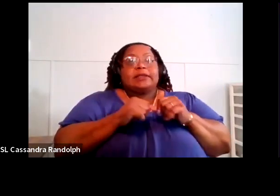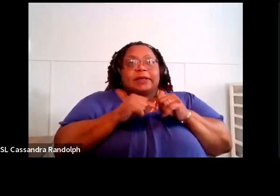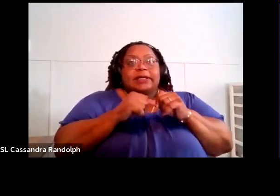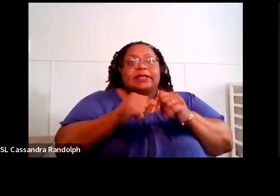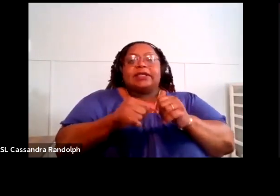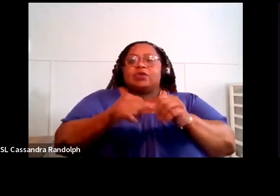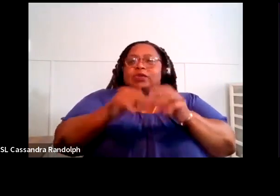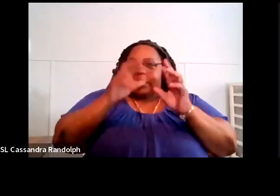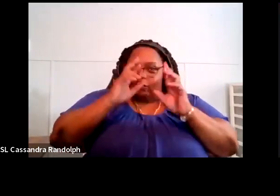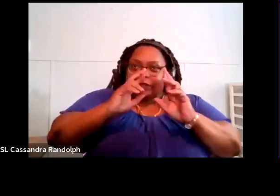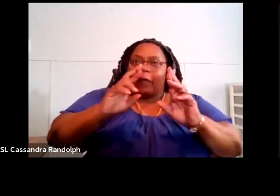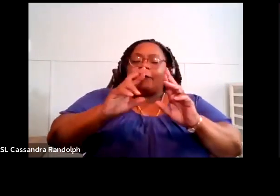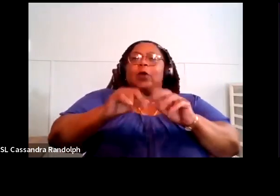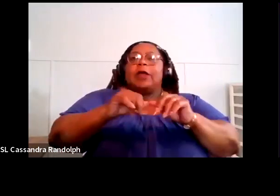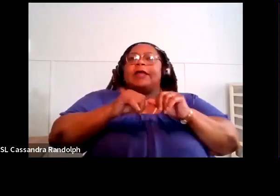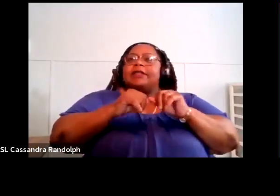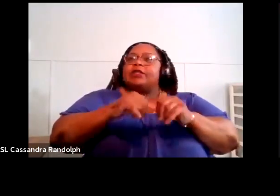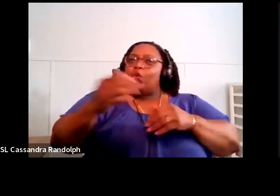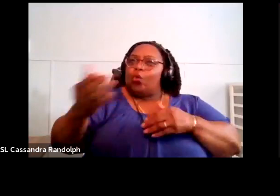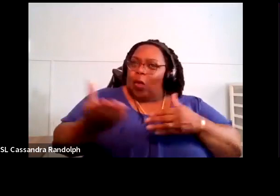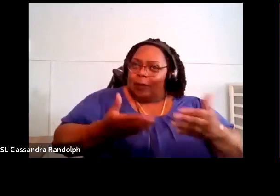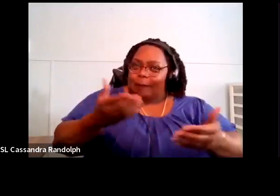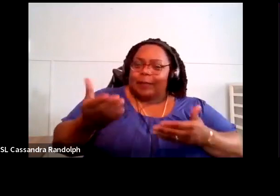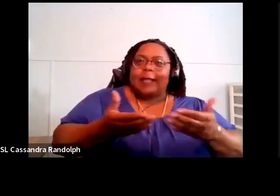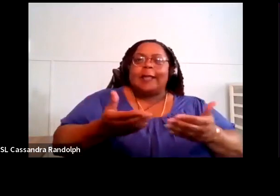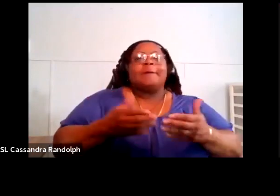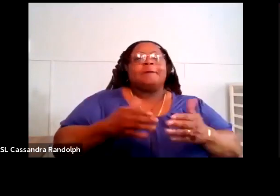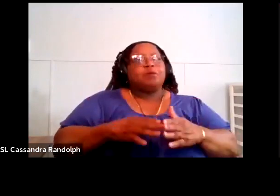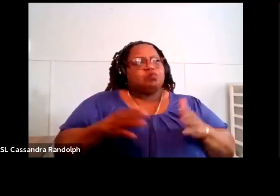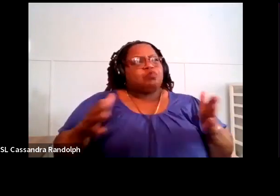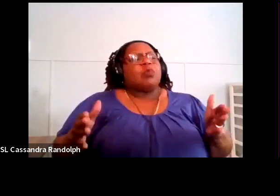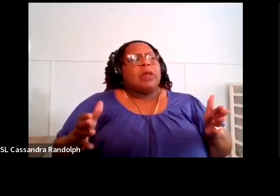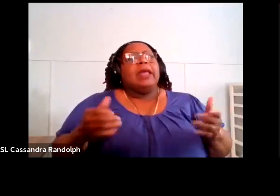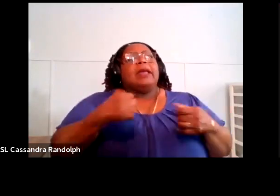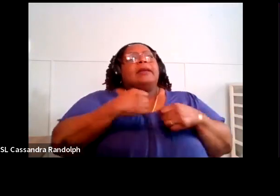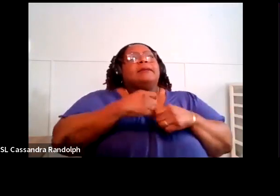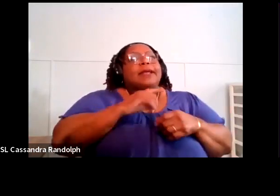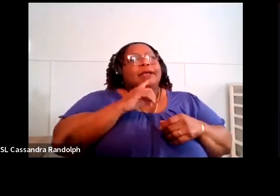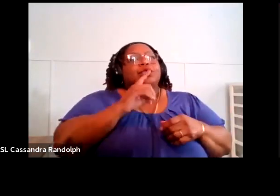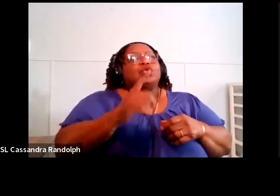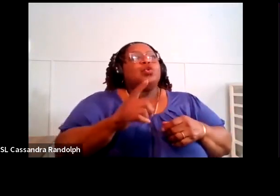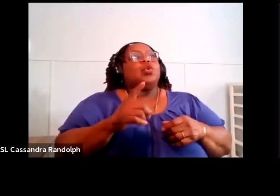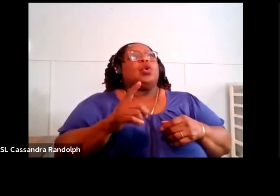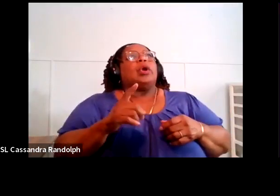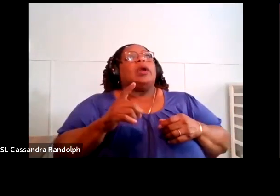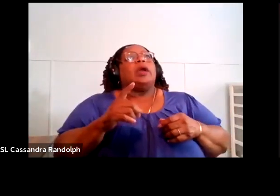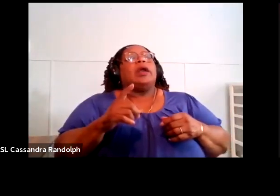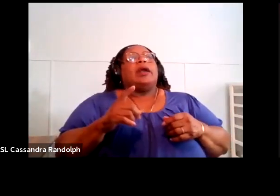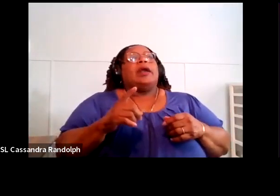executive on the team where people just thought they could interact the same way. I know that the first key is to be